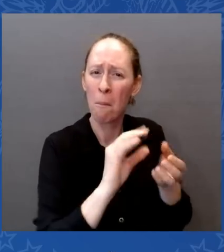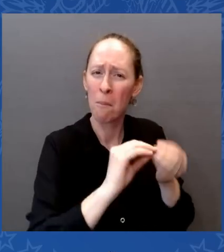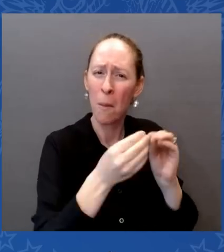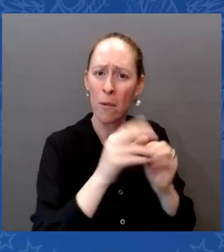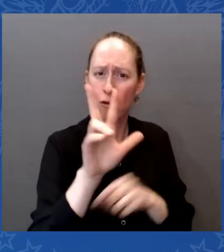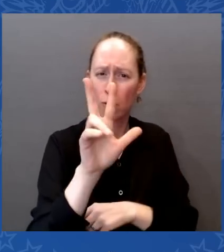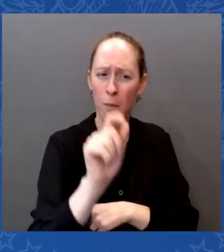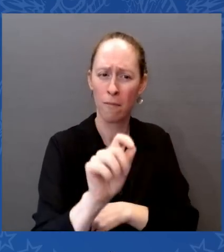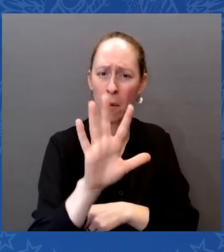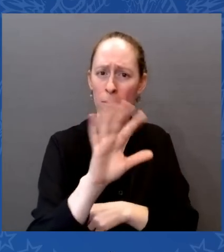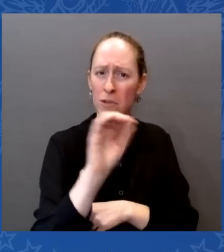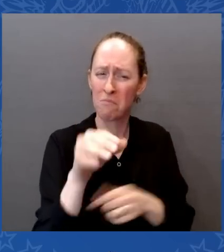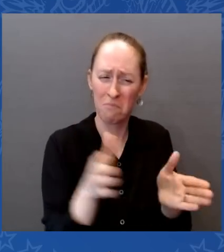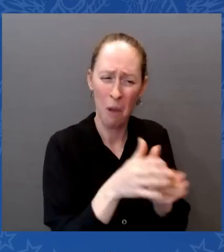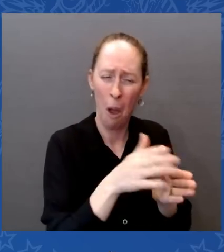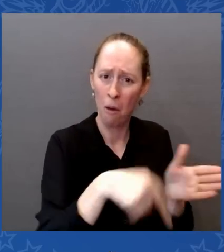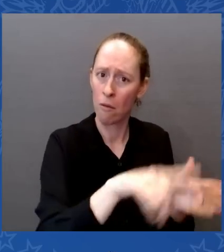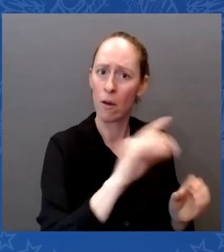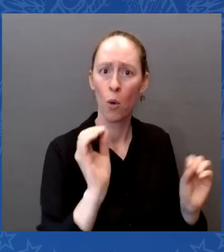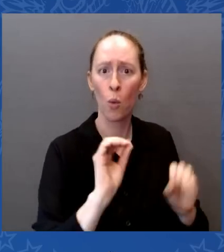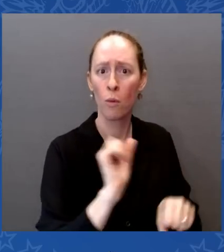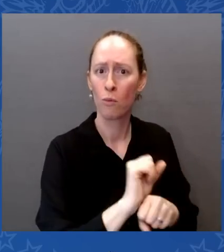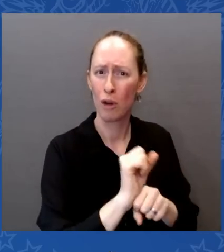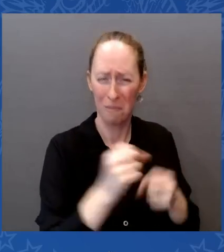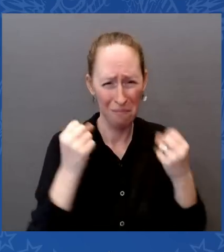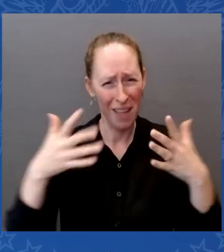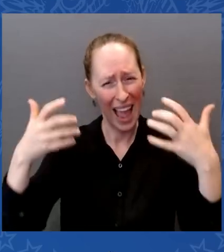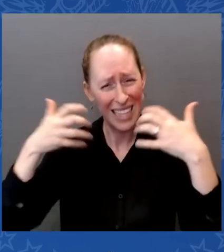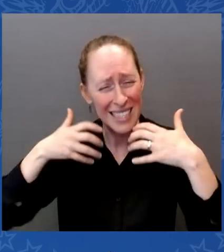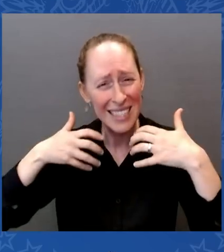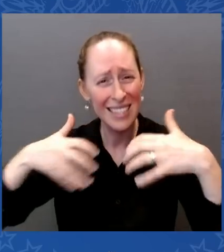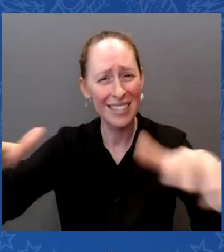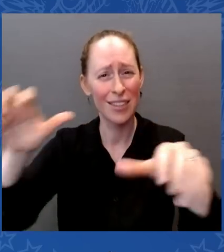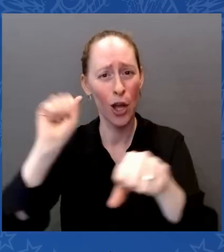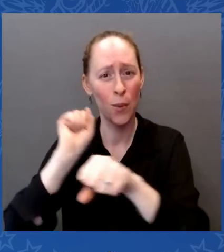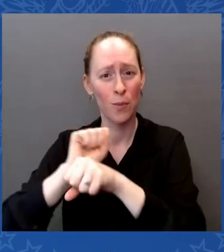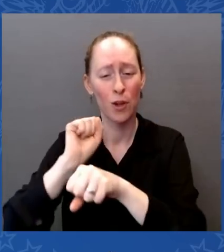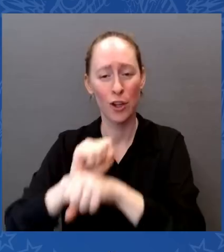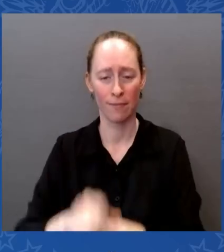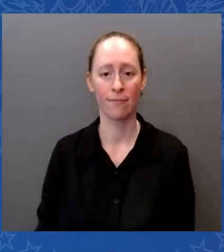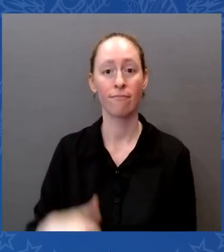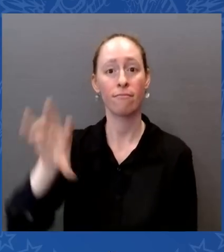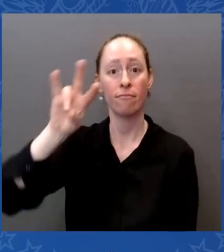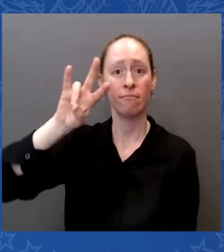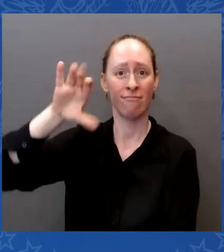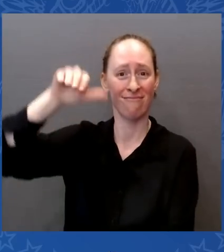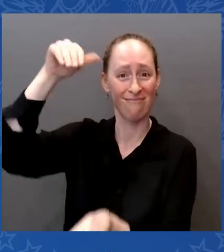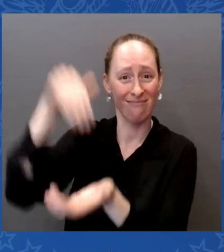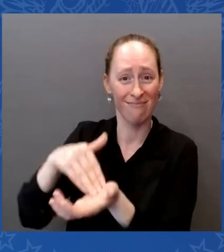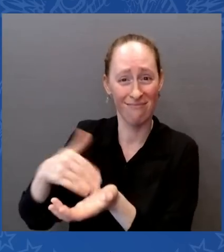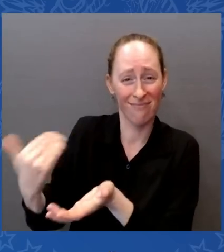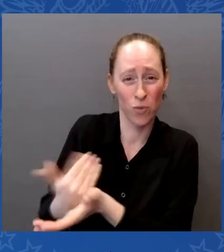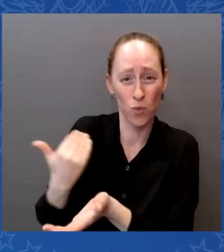created with companies investing billions of dollars to build industries of the future here in America, proving -- proving --